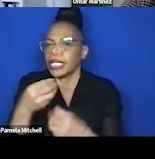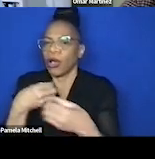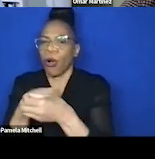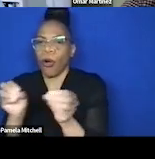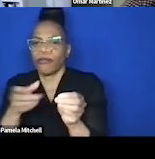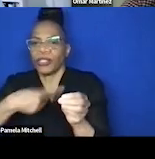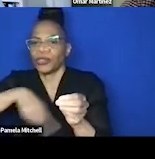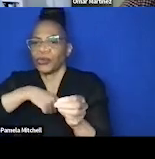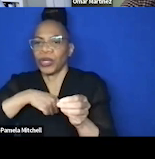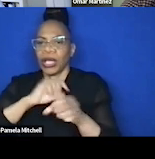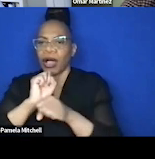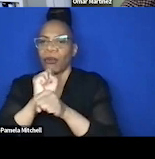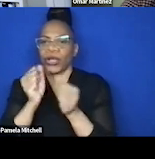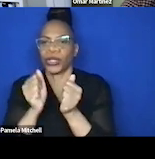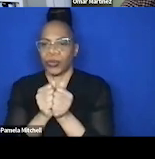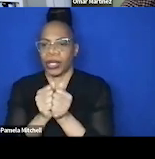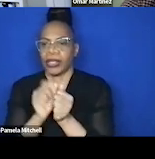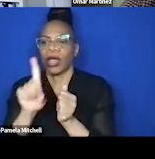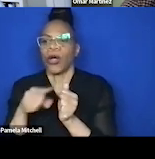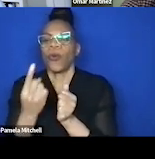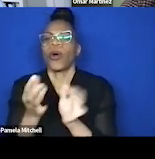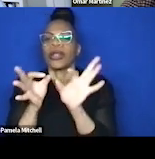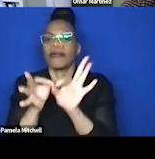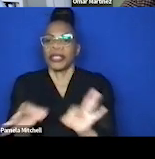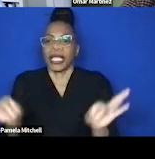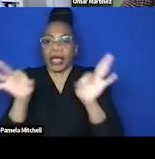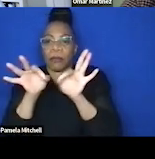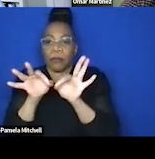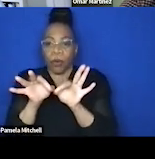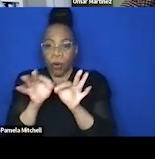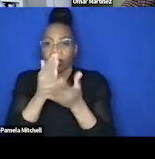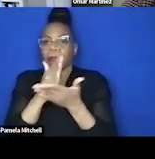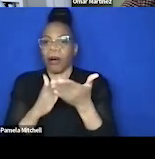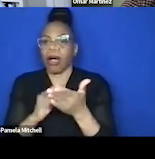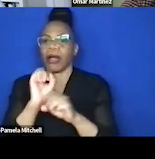One of the very important things that our work group also had was the help